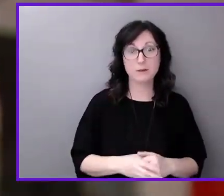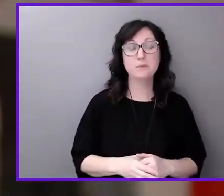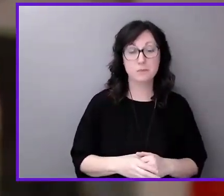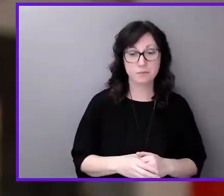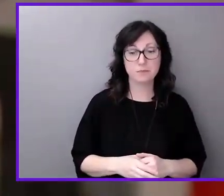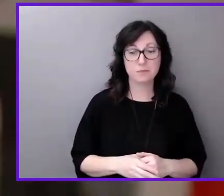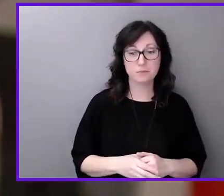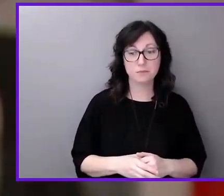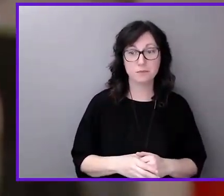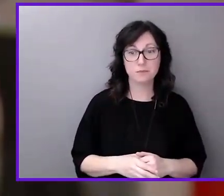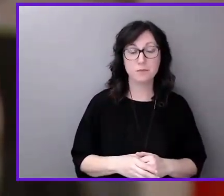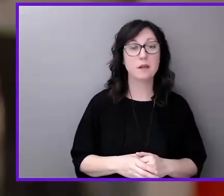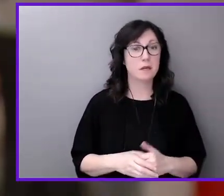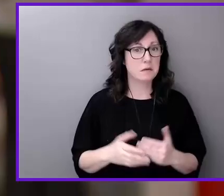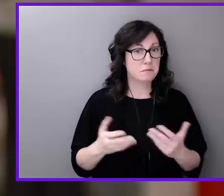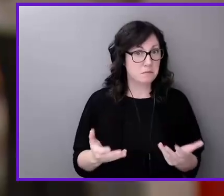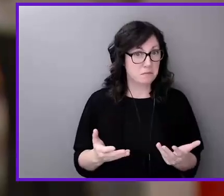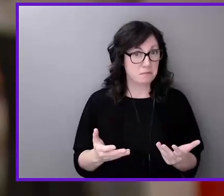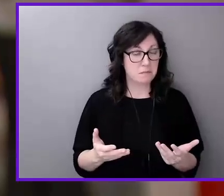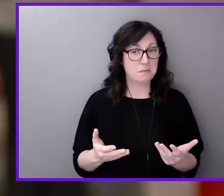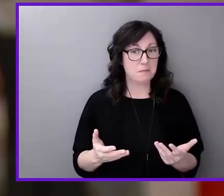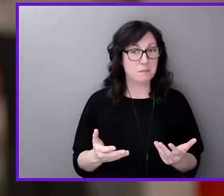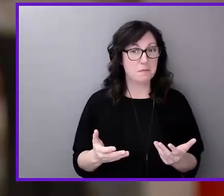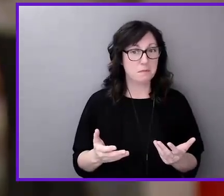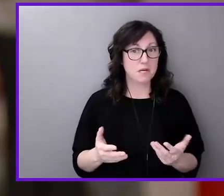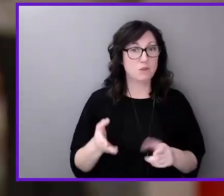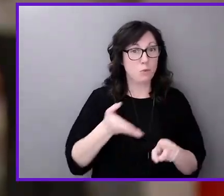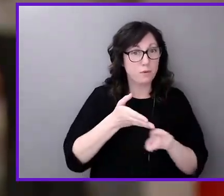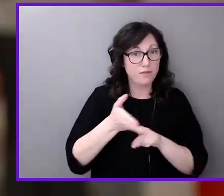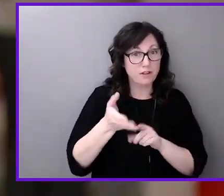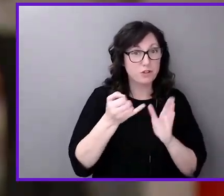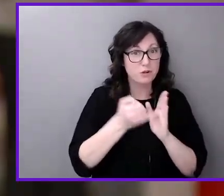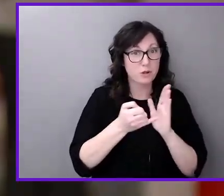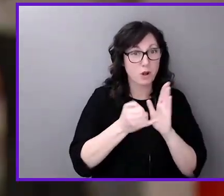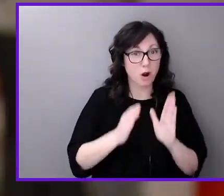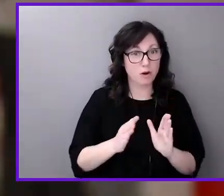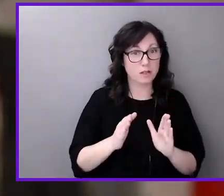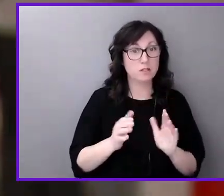So, when will the Canada Council include professional artists with experience,